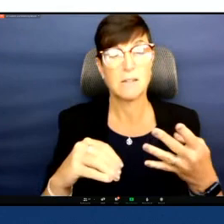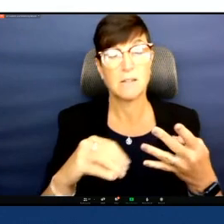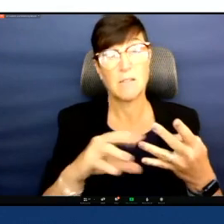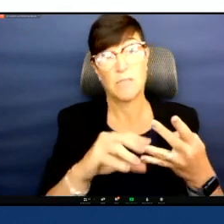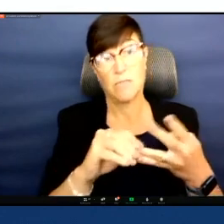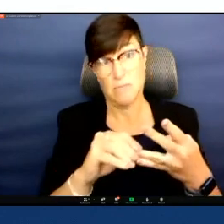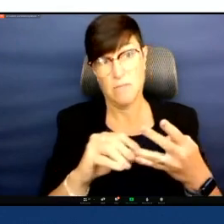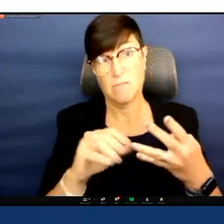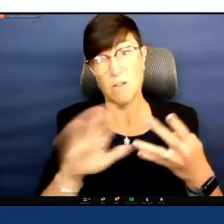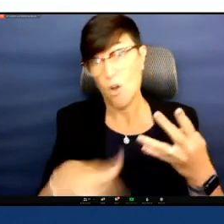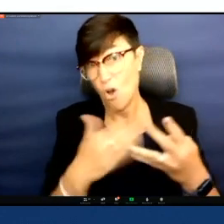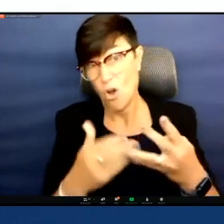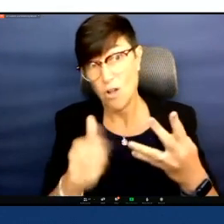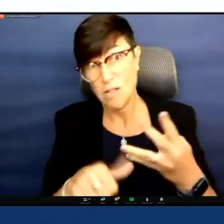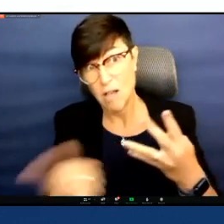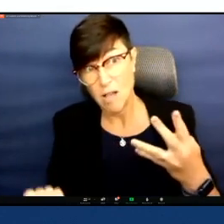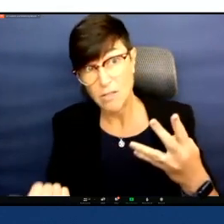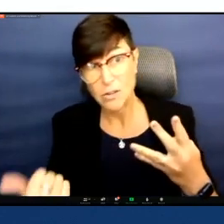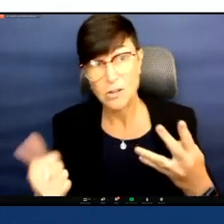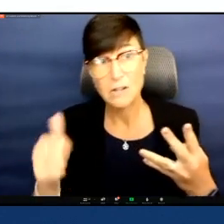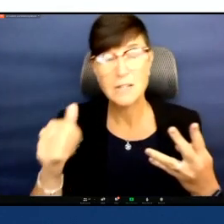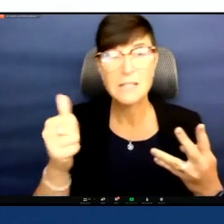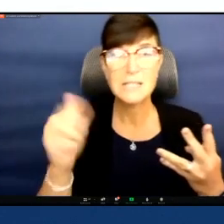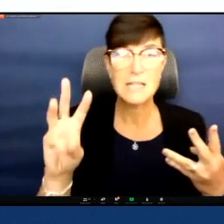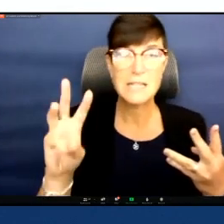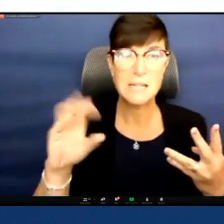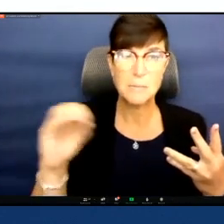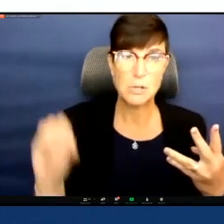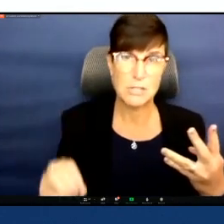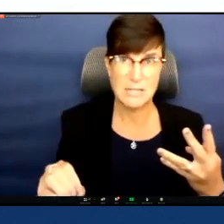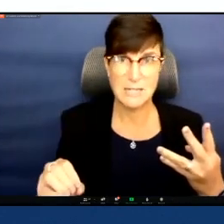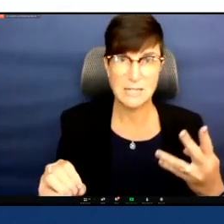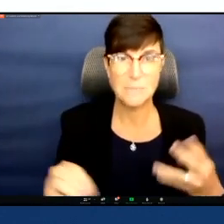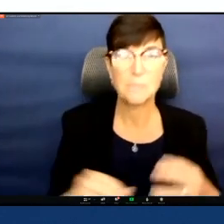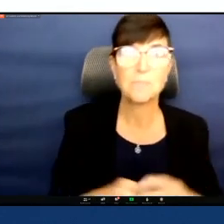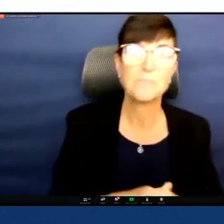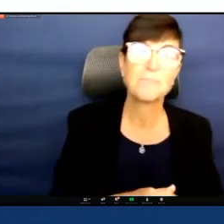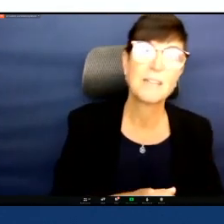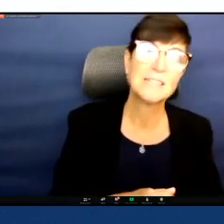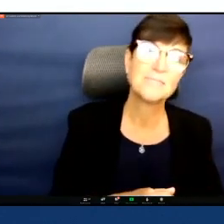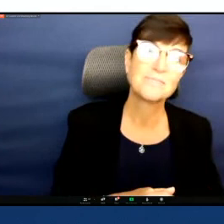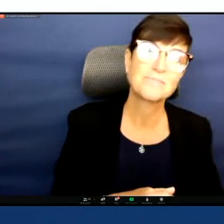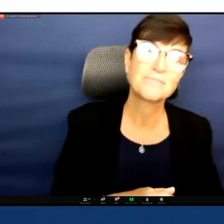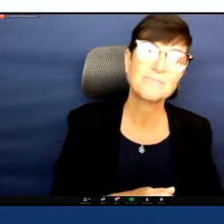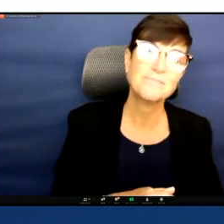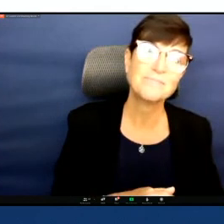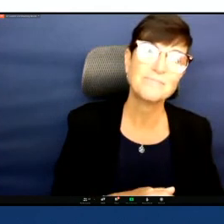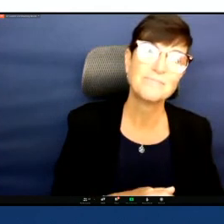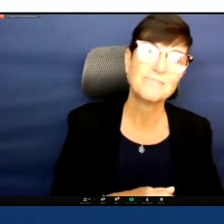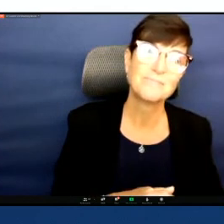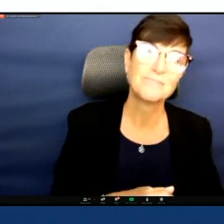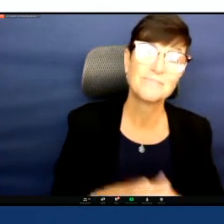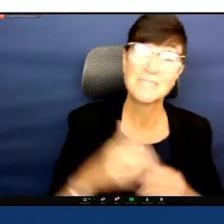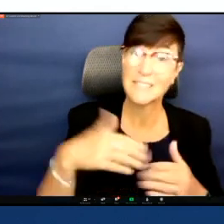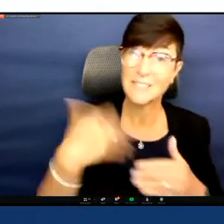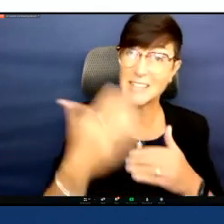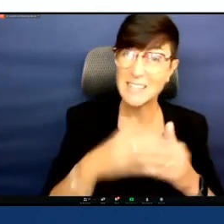greater than 5%. I won't spend too much time on this next chart, but it shows the various components that make up